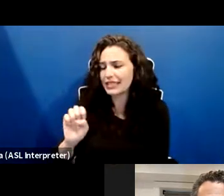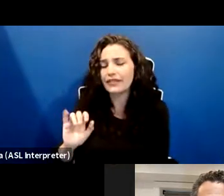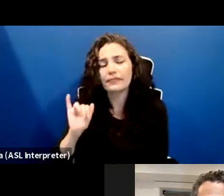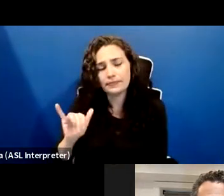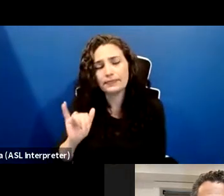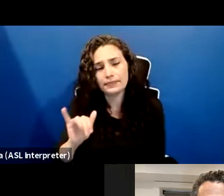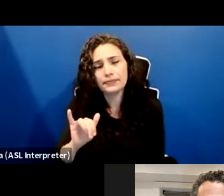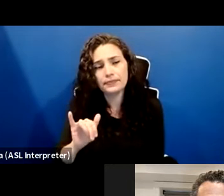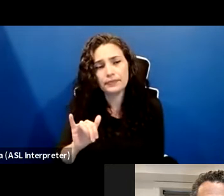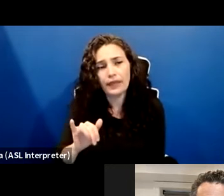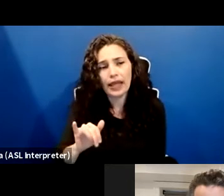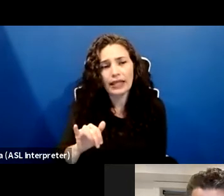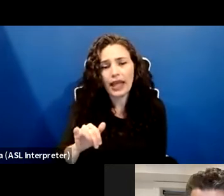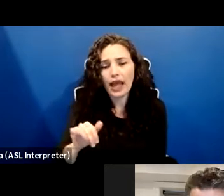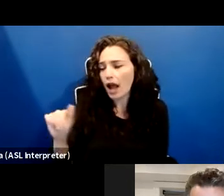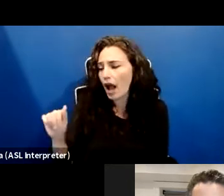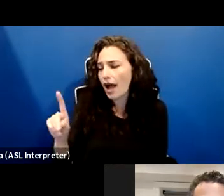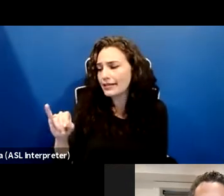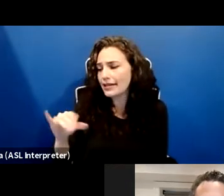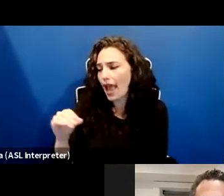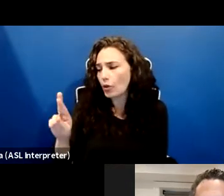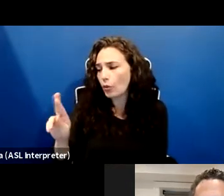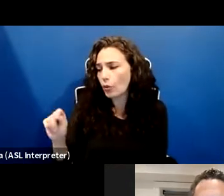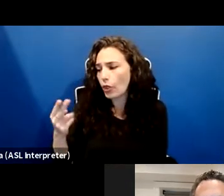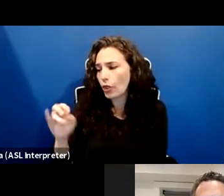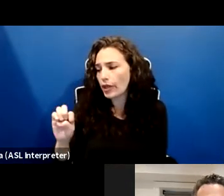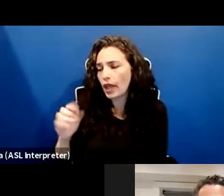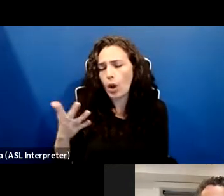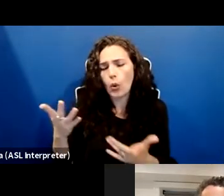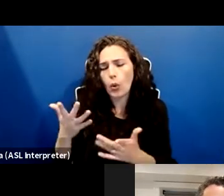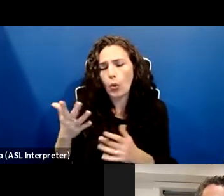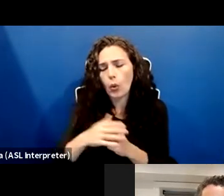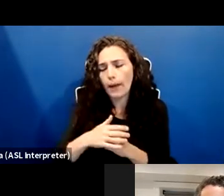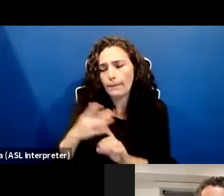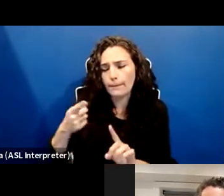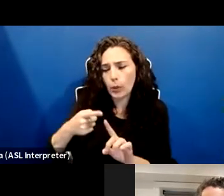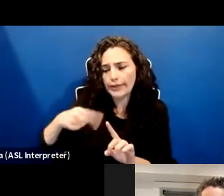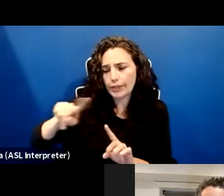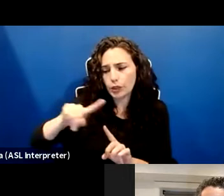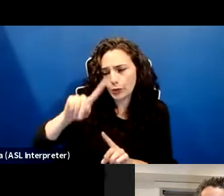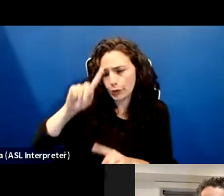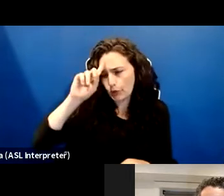for Adi and Ruthie, at what point did you want to, did you knew, at what point did you know you wanted to go outside of the,